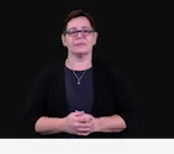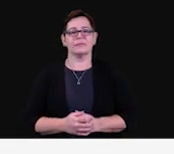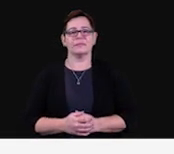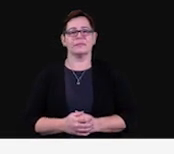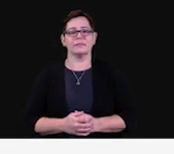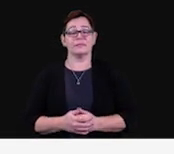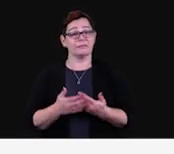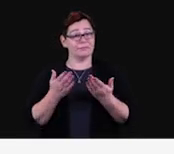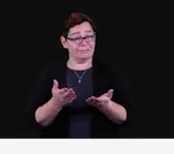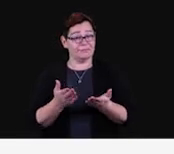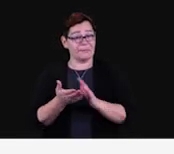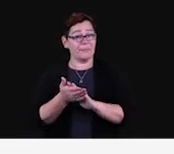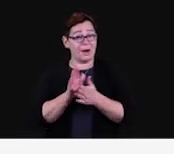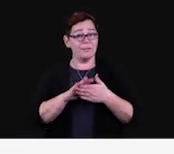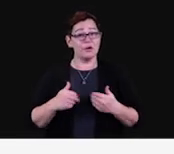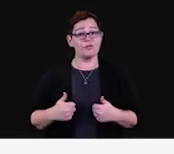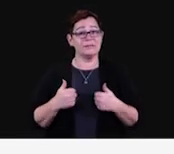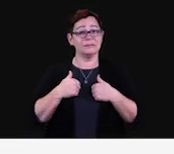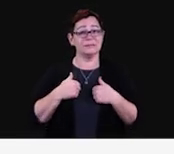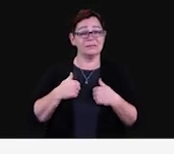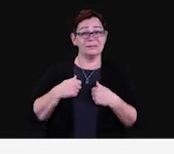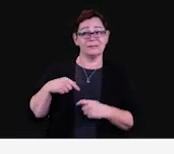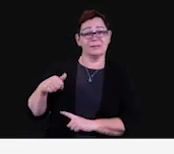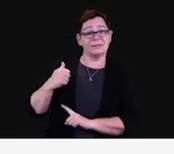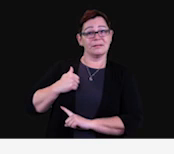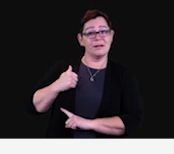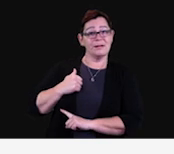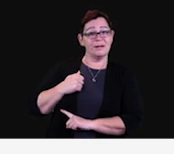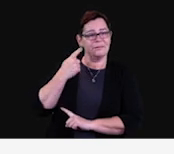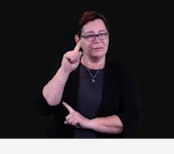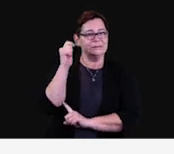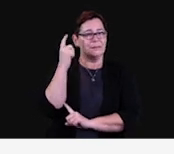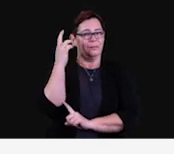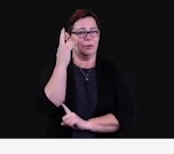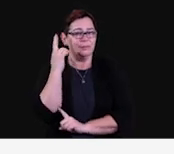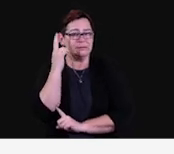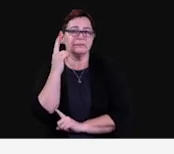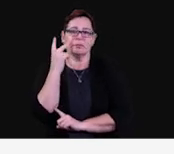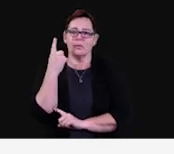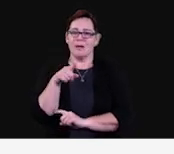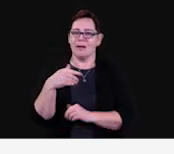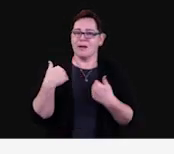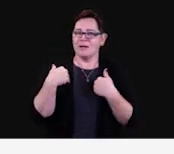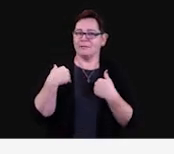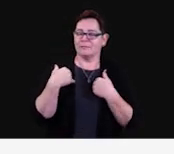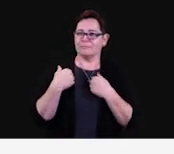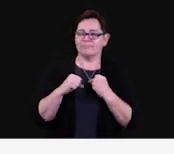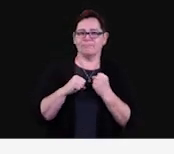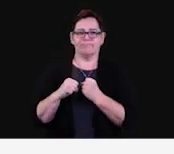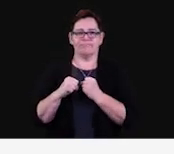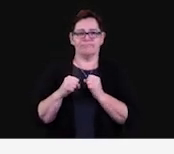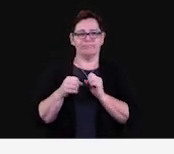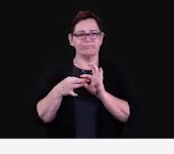You become a resident of Canada for income tax purposes when you have significant residential ties in Canada.